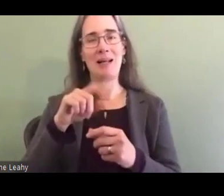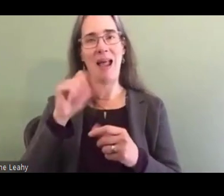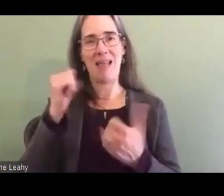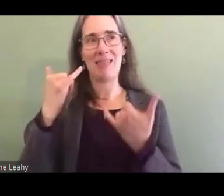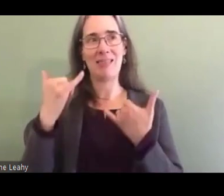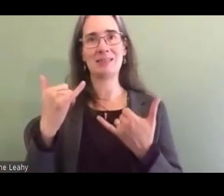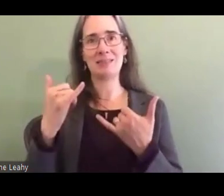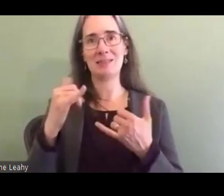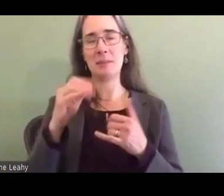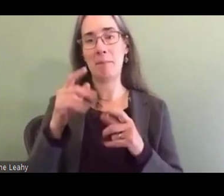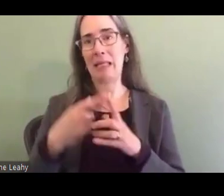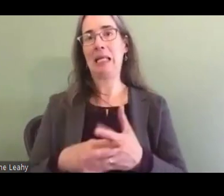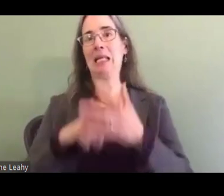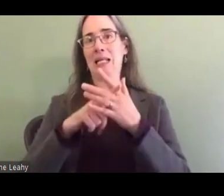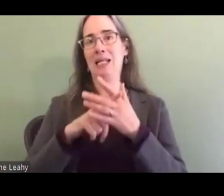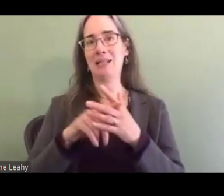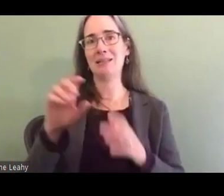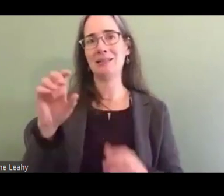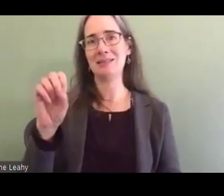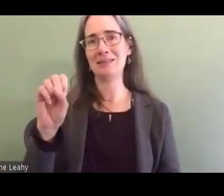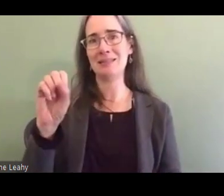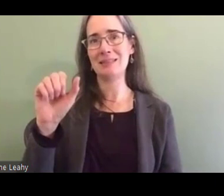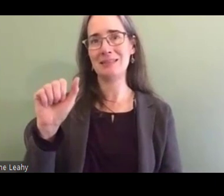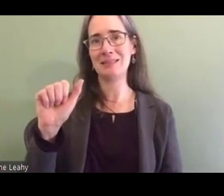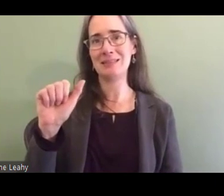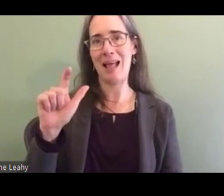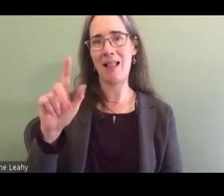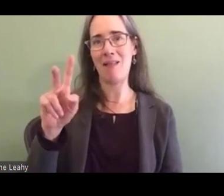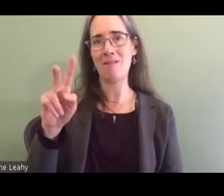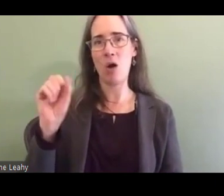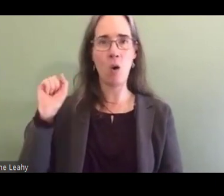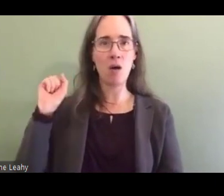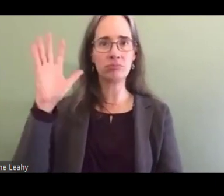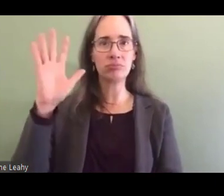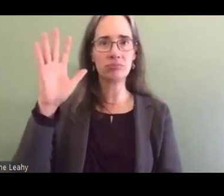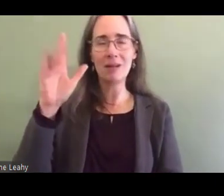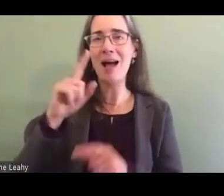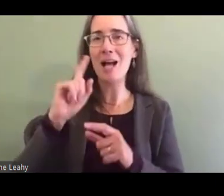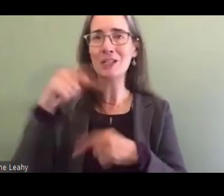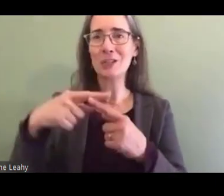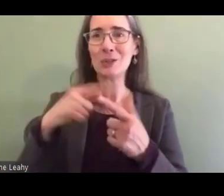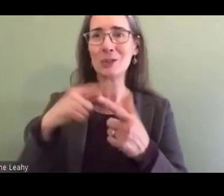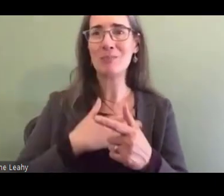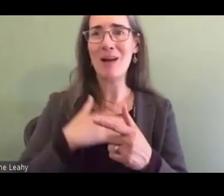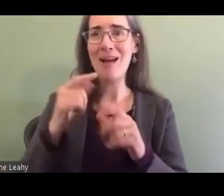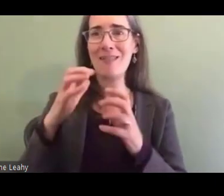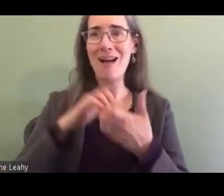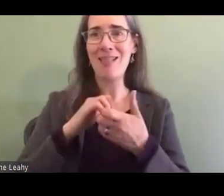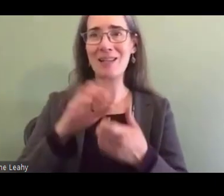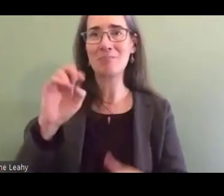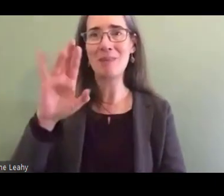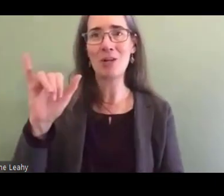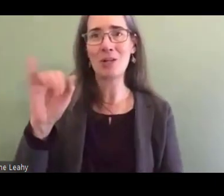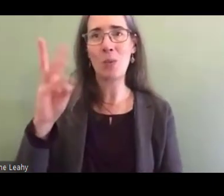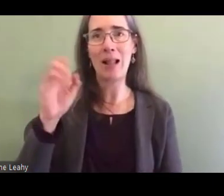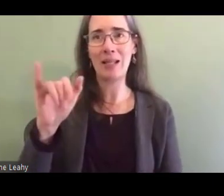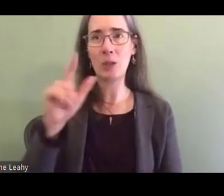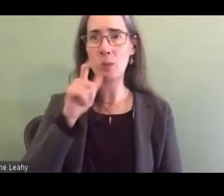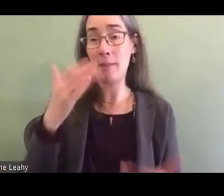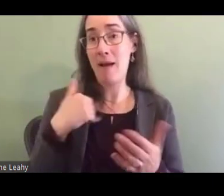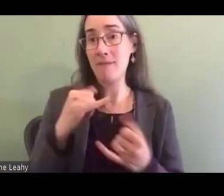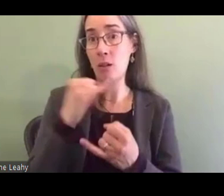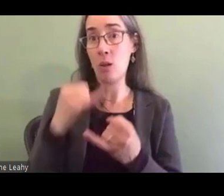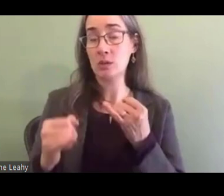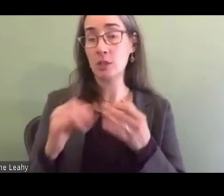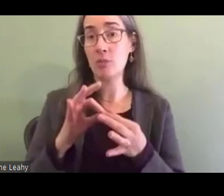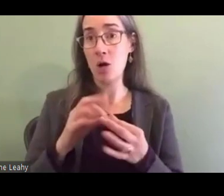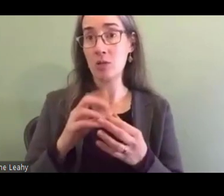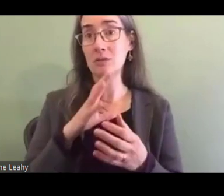I turn it now to my colleague Barry Whaley who may have some closing remarks and/or questions from our listeners.